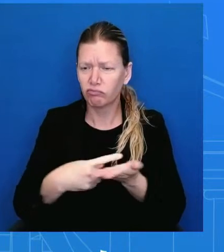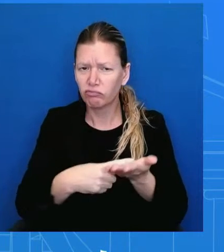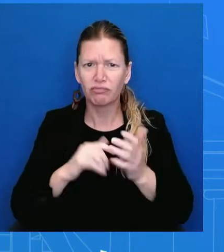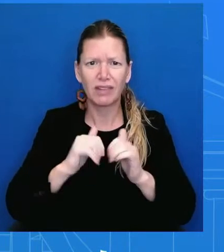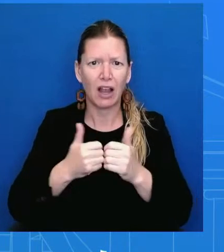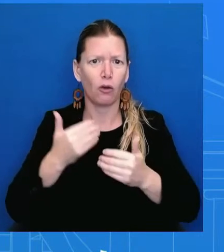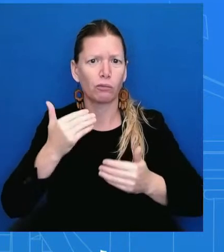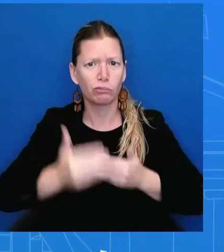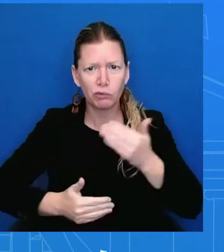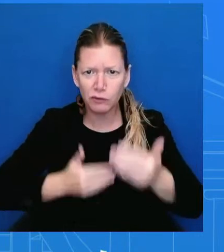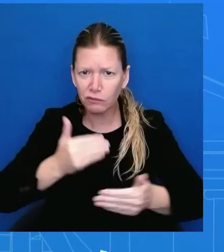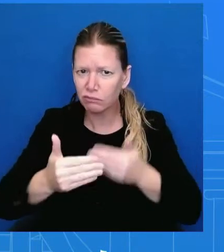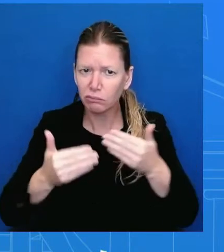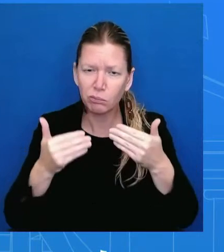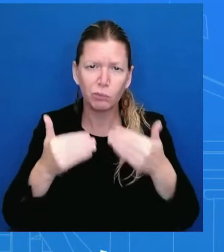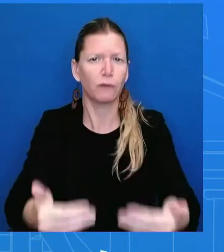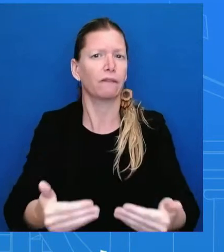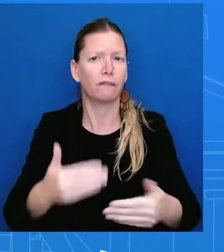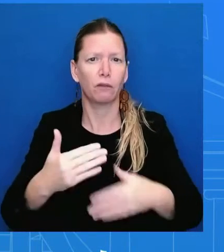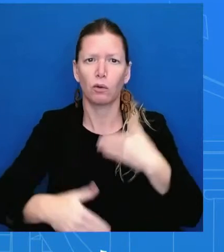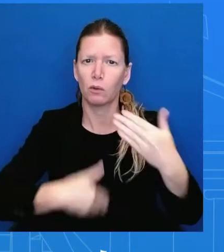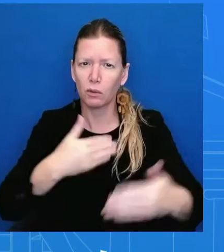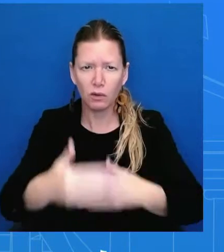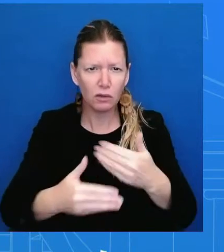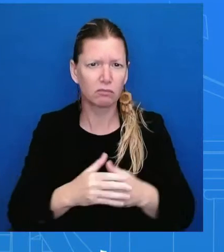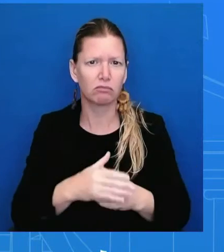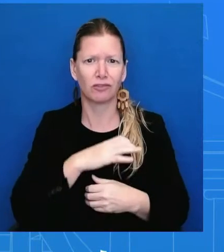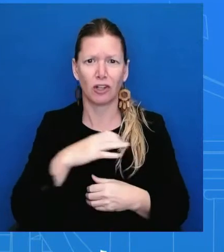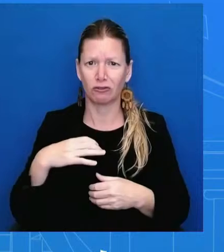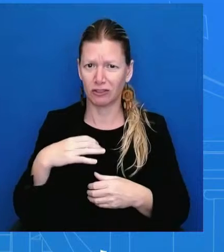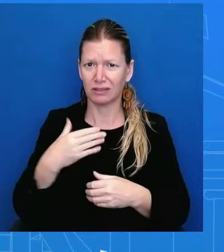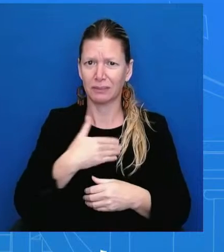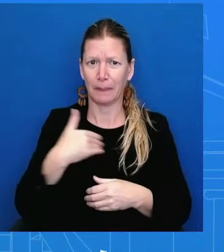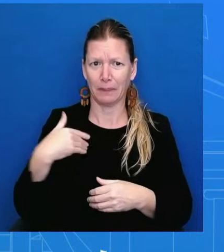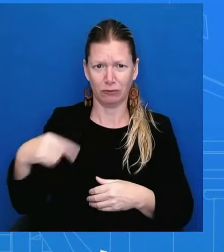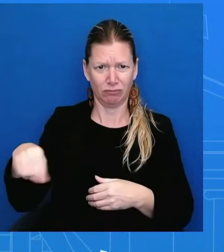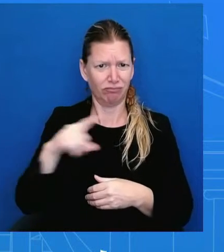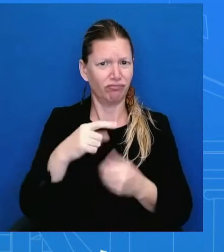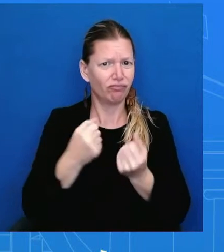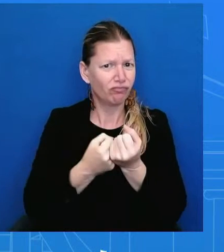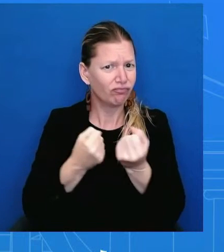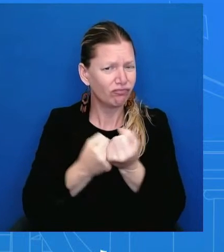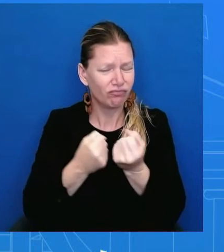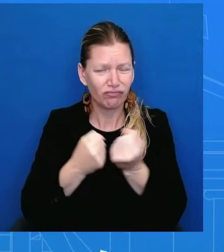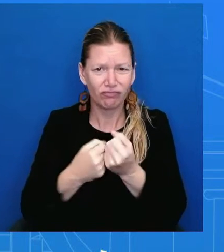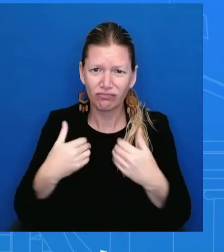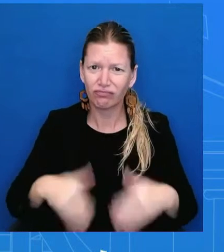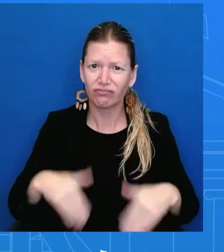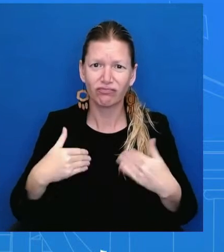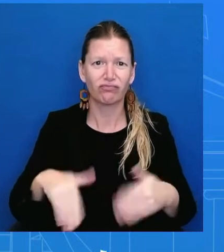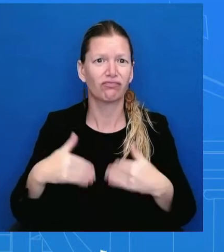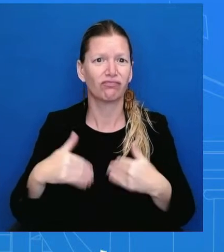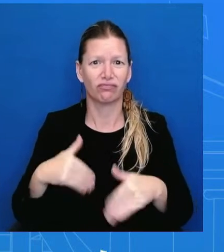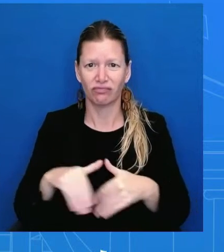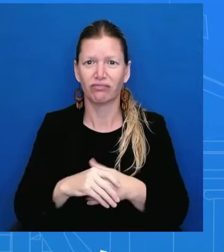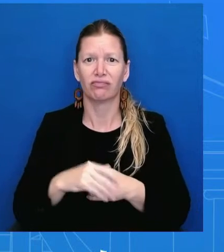So, we have to remember there are hundreds of House members. And -- and so, you know, there are folks out there --